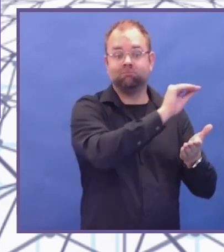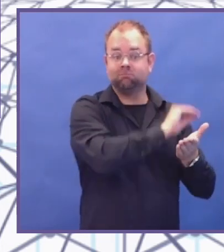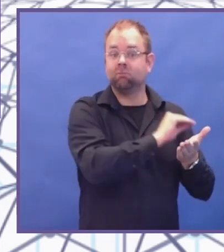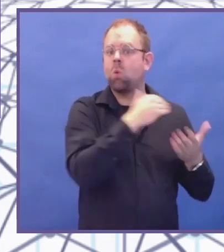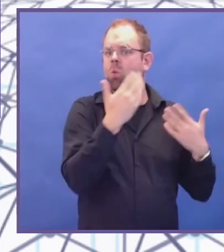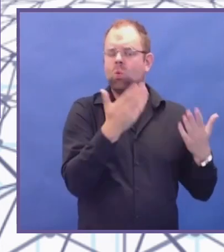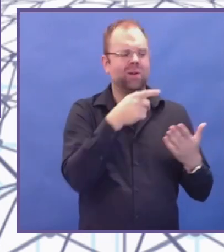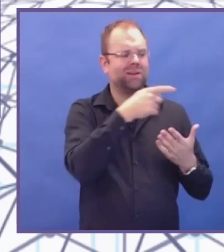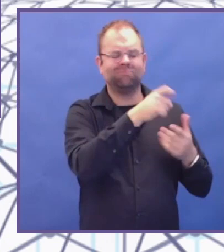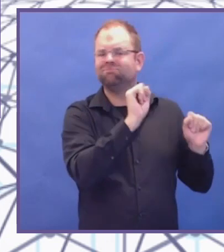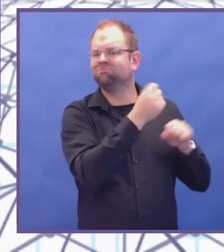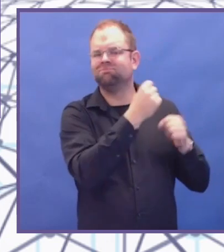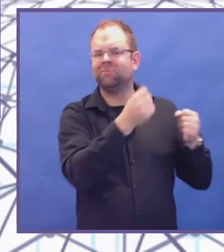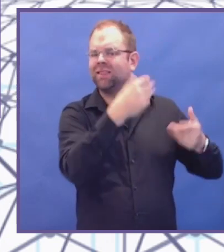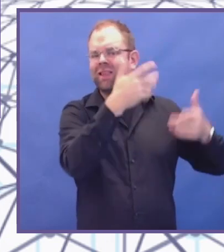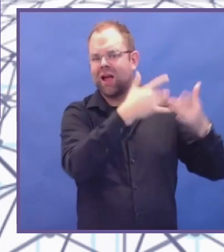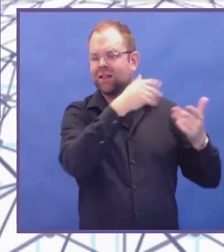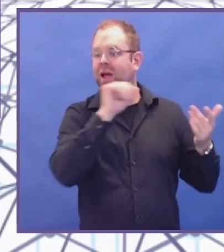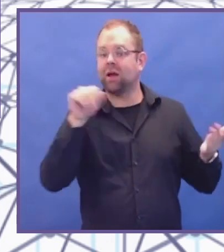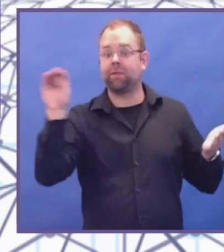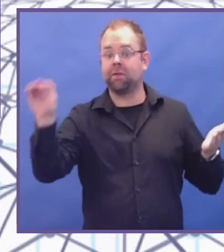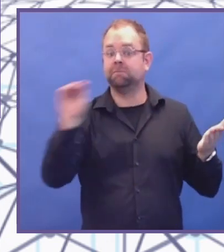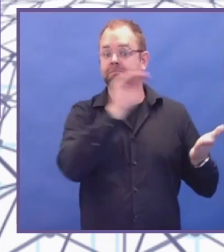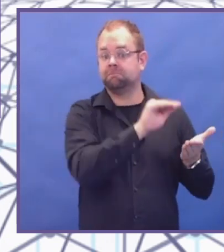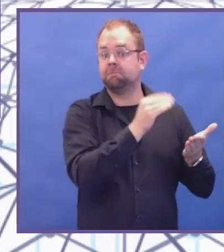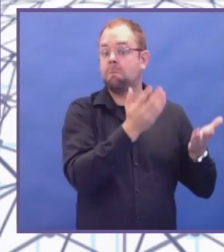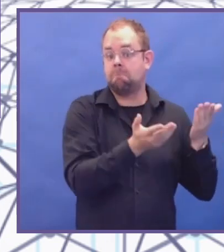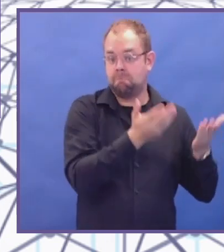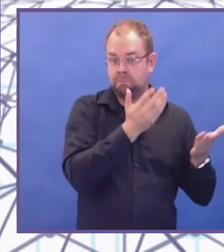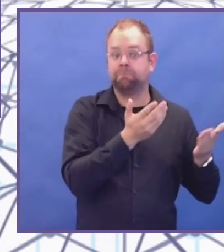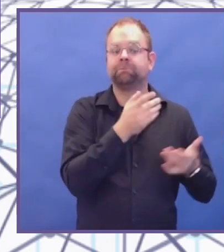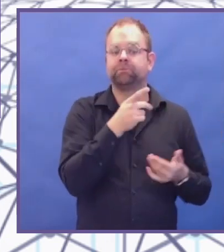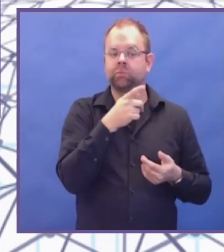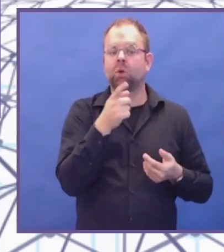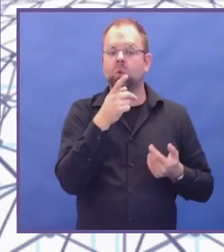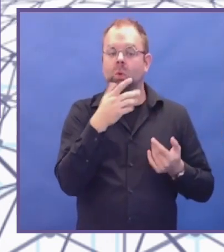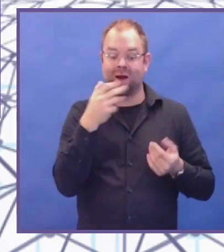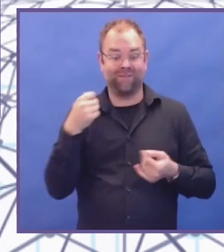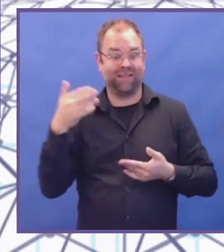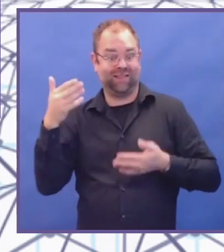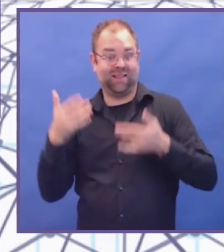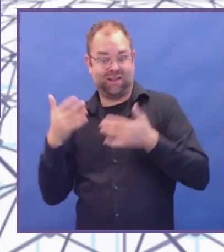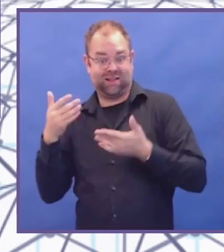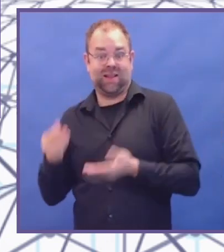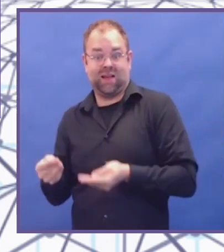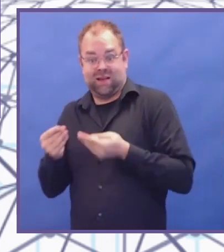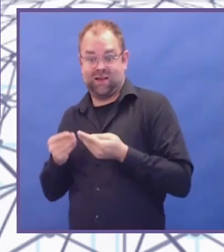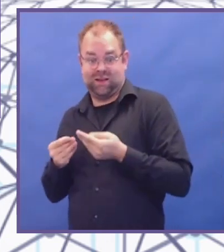of this population? So disability is often incompletely or completely misrepresented in